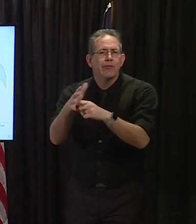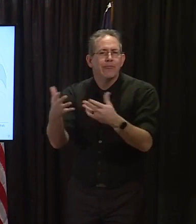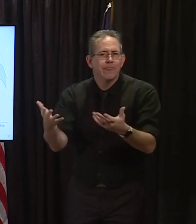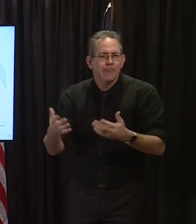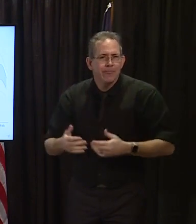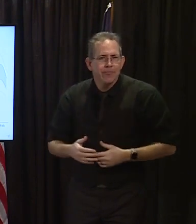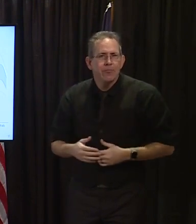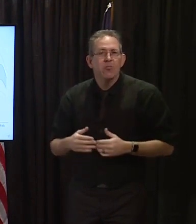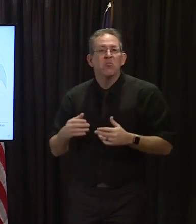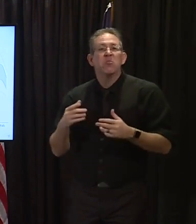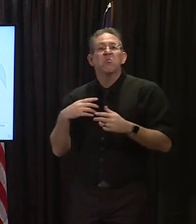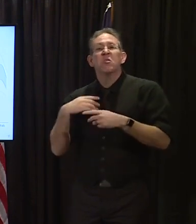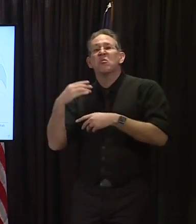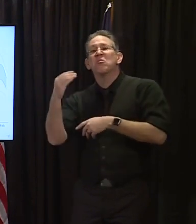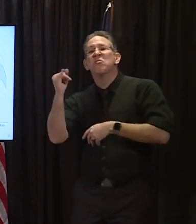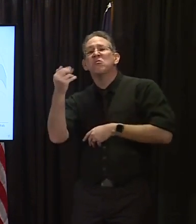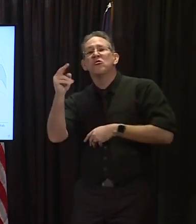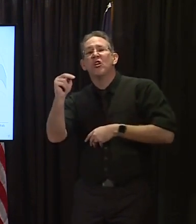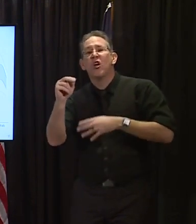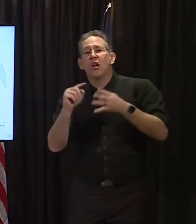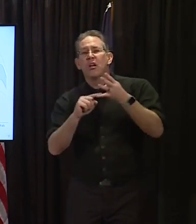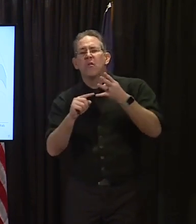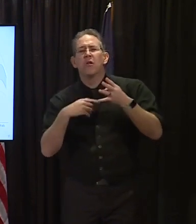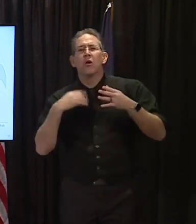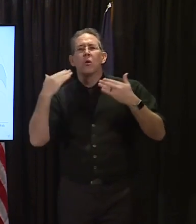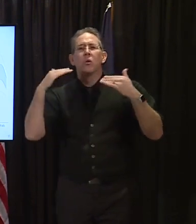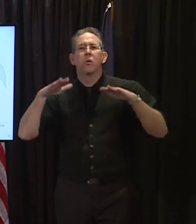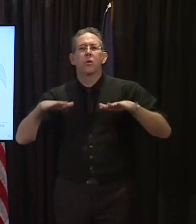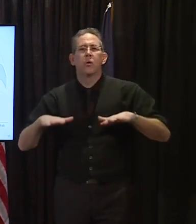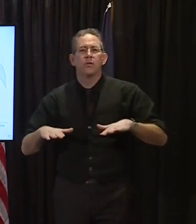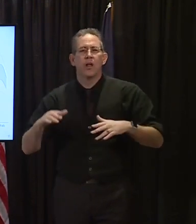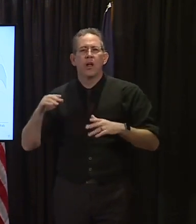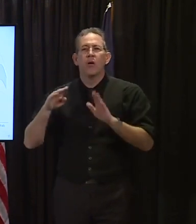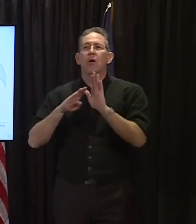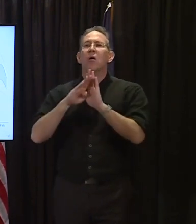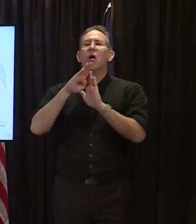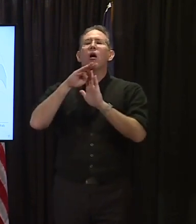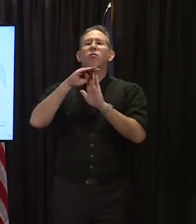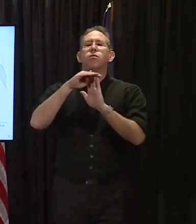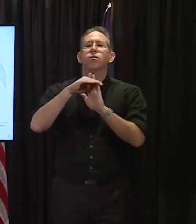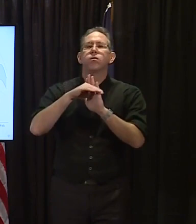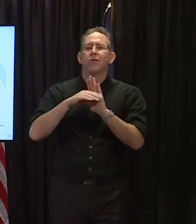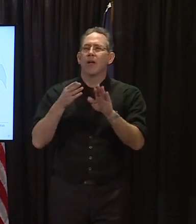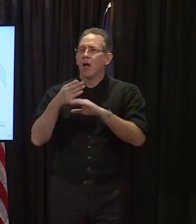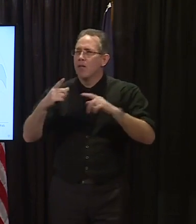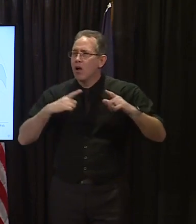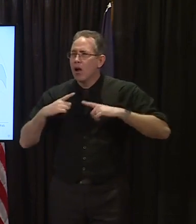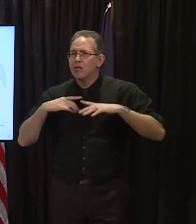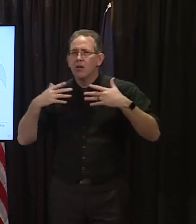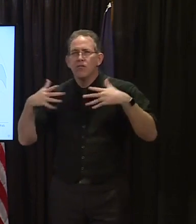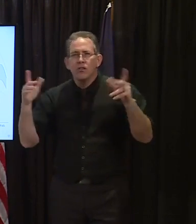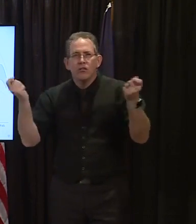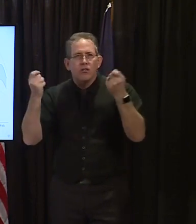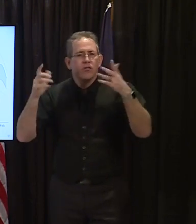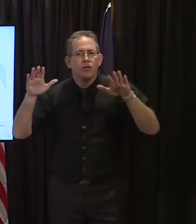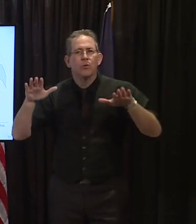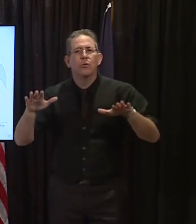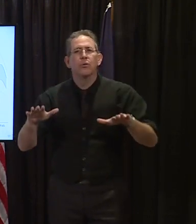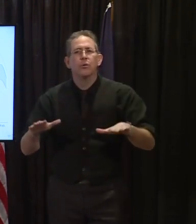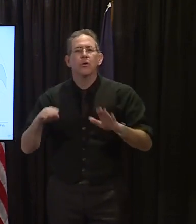they will start to slow down and come down across the country. Now of course, want to note that that won't necessarily happen uniformly across the